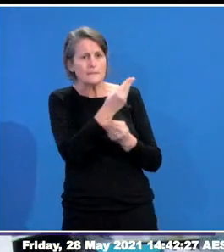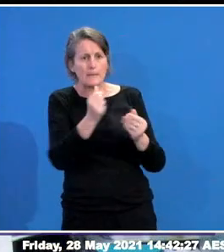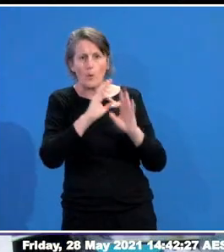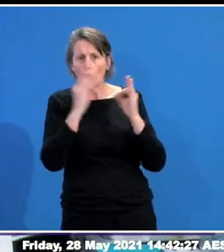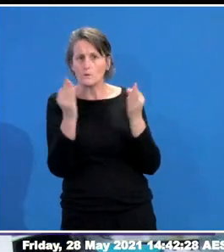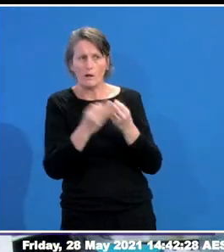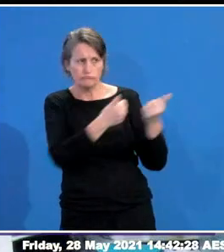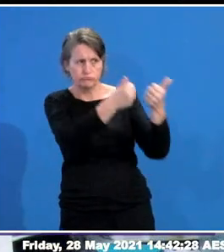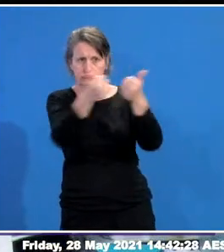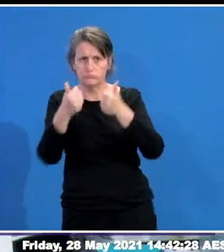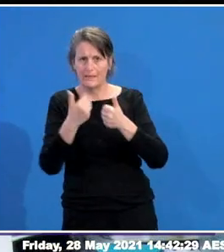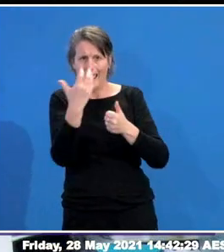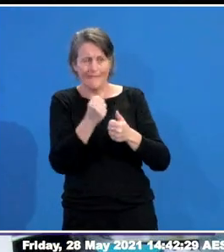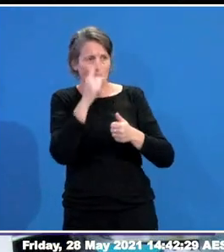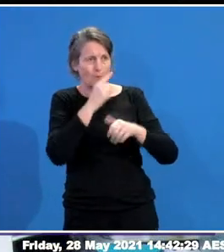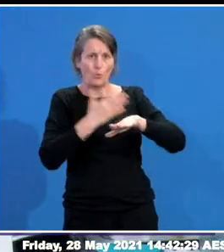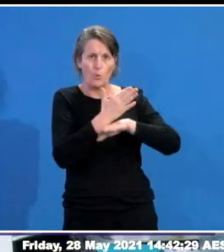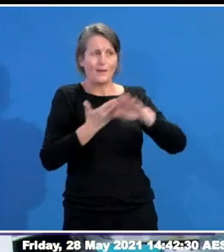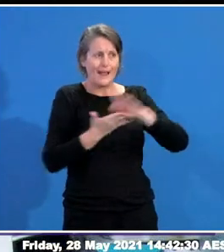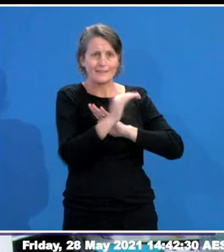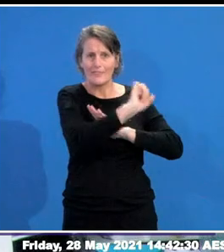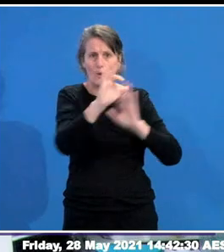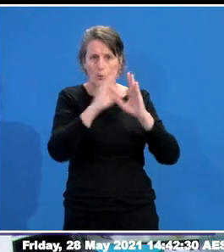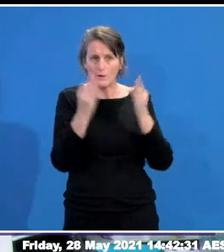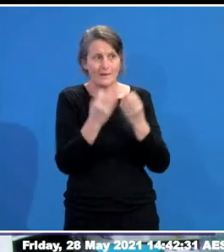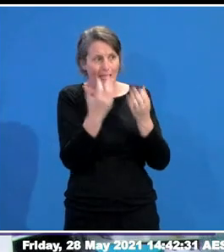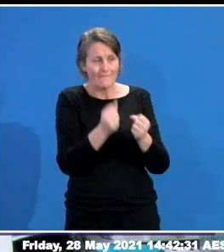on the basis of the evidence we've heard about Sunnyfield over the last